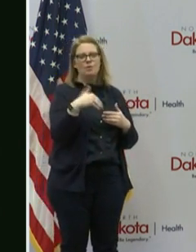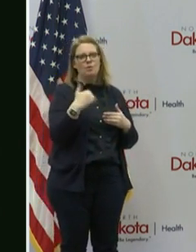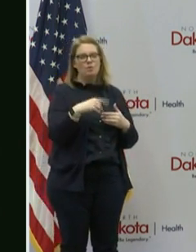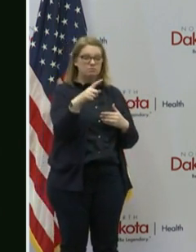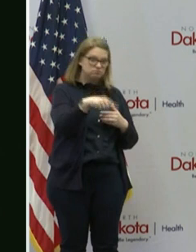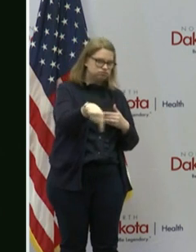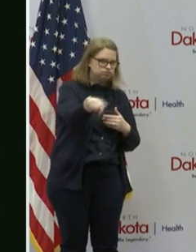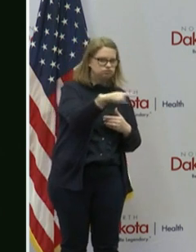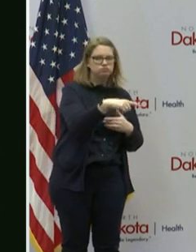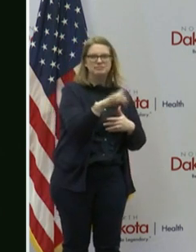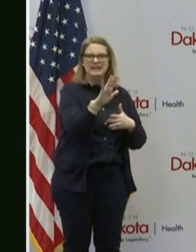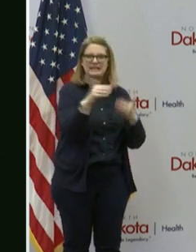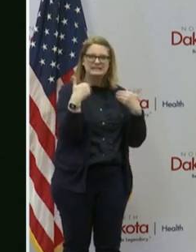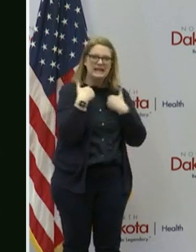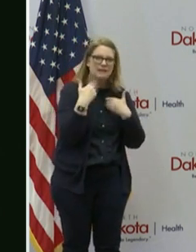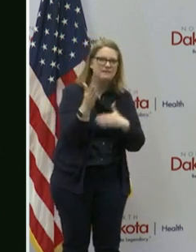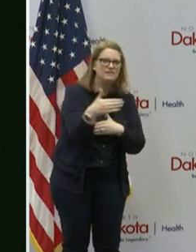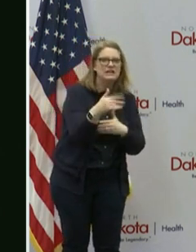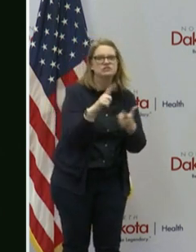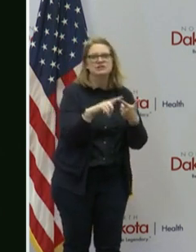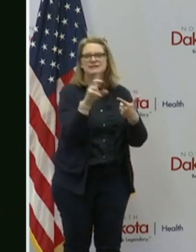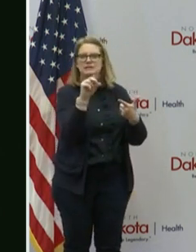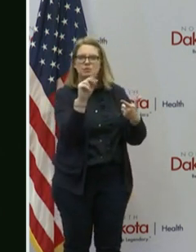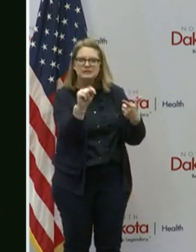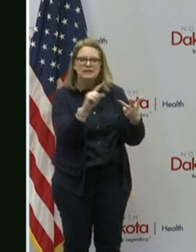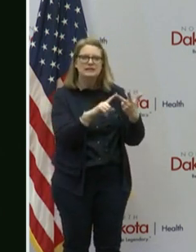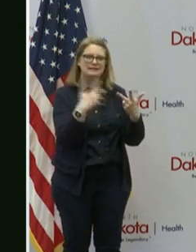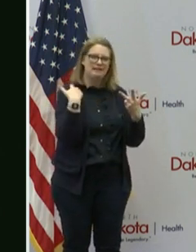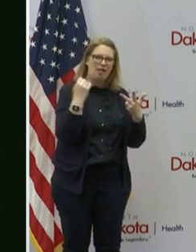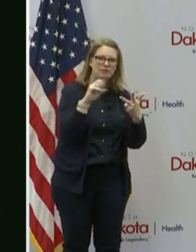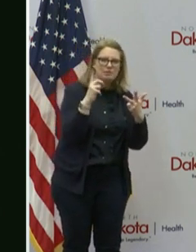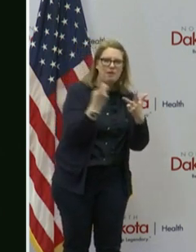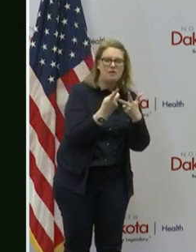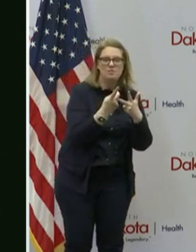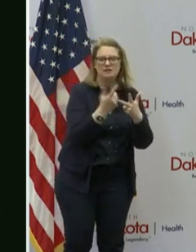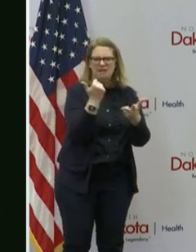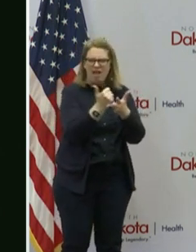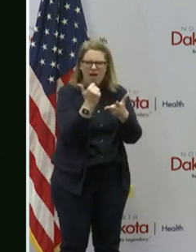EFFORT IN CONJUNCTION WITH STANDING ROCK, AND I WANT TO